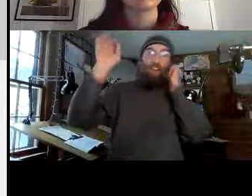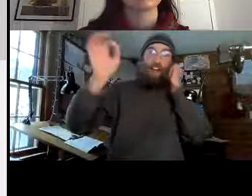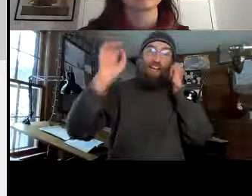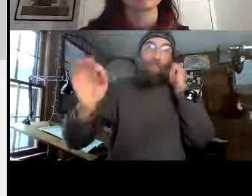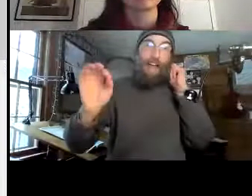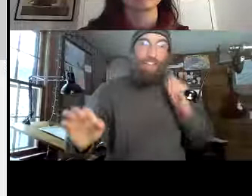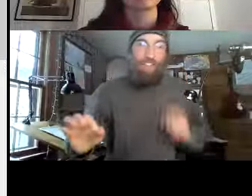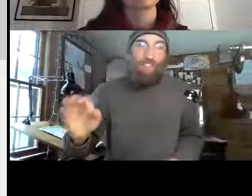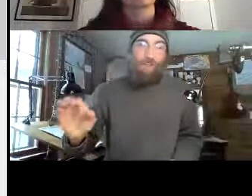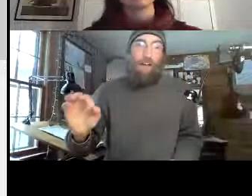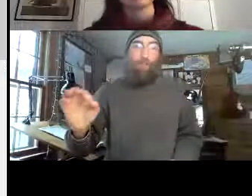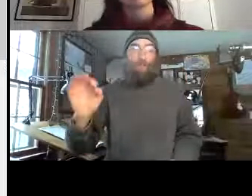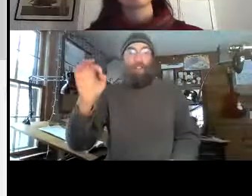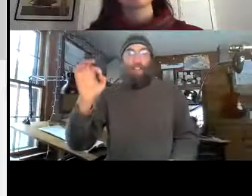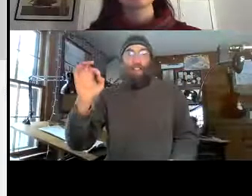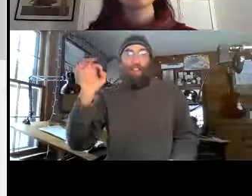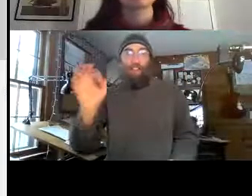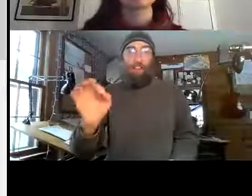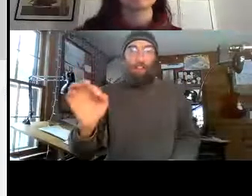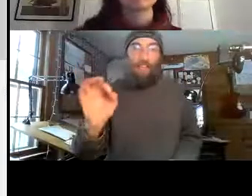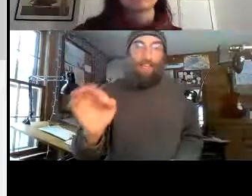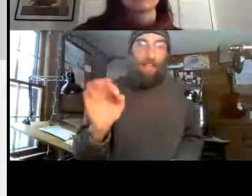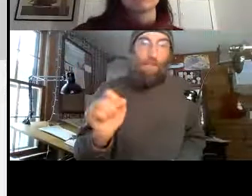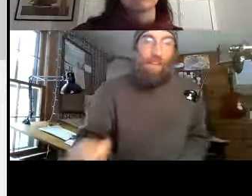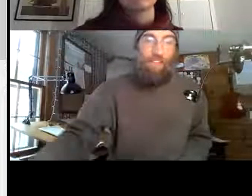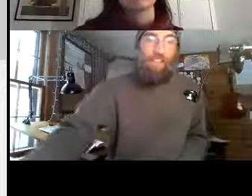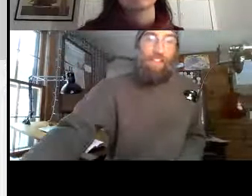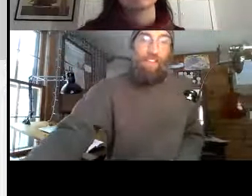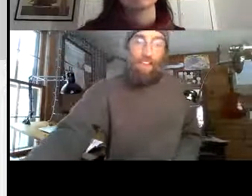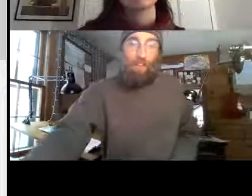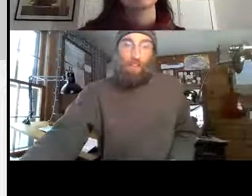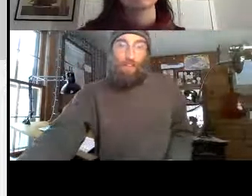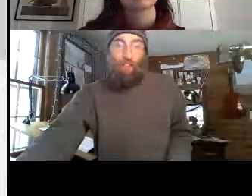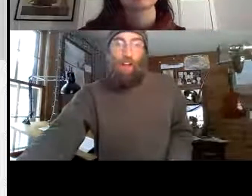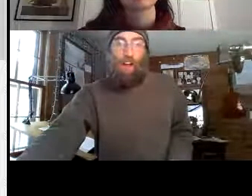maybe they're finding passages in the Bible that tell them-- that give them the messages that they are looking for: